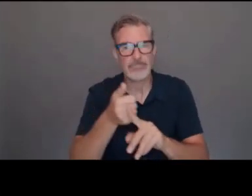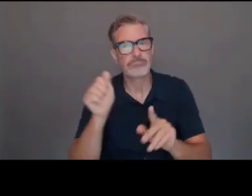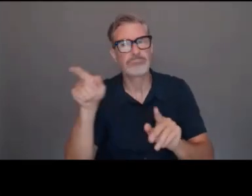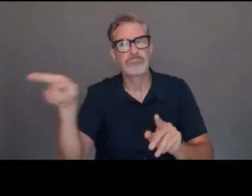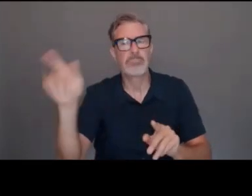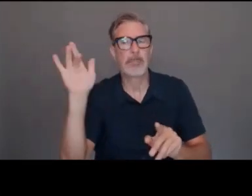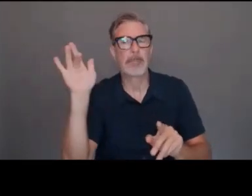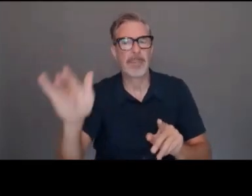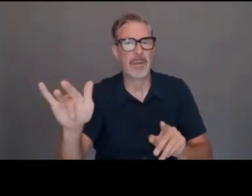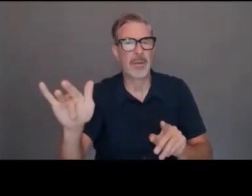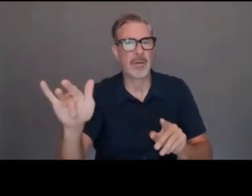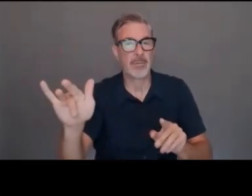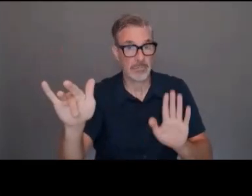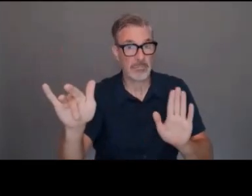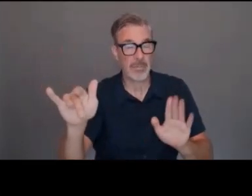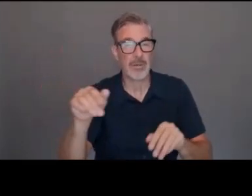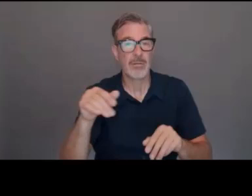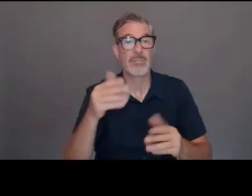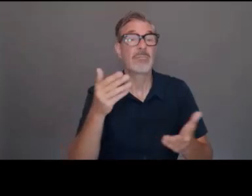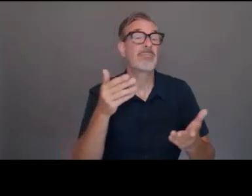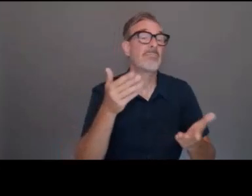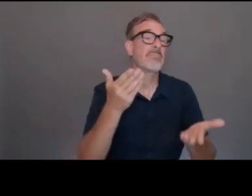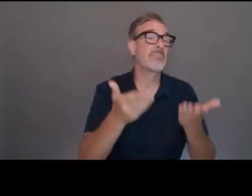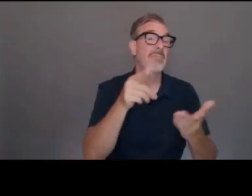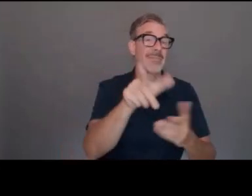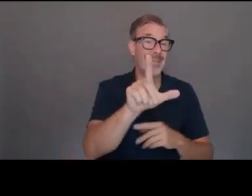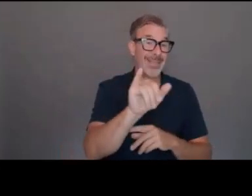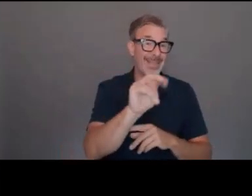You don't want to be in a situation where now those links are broken or have